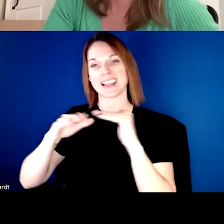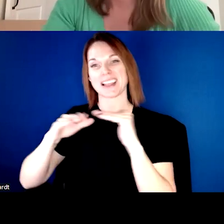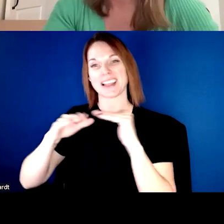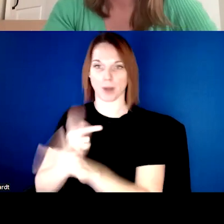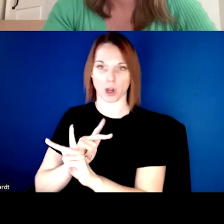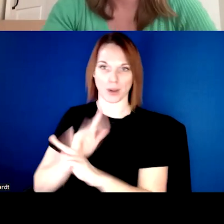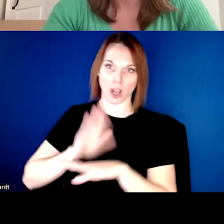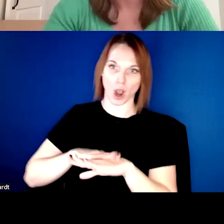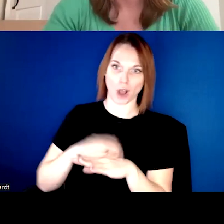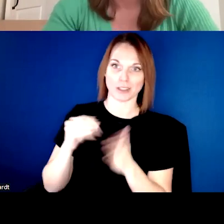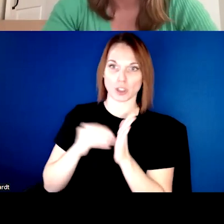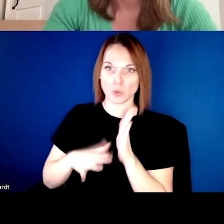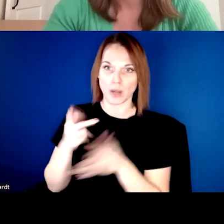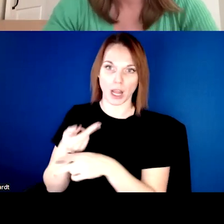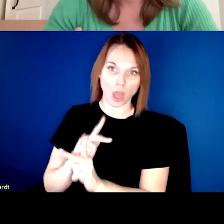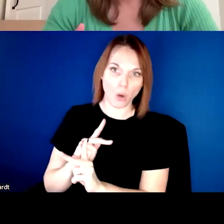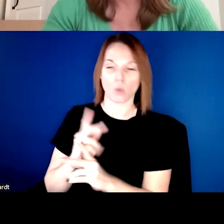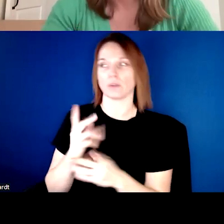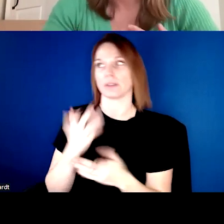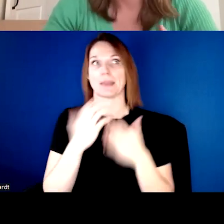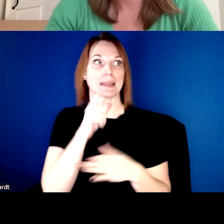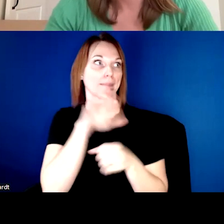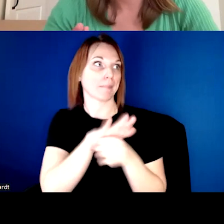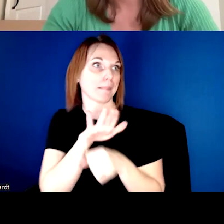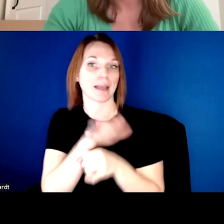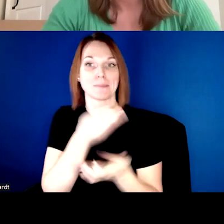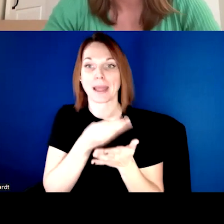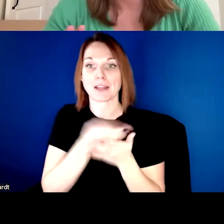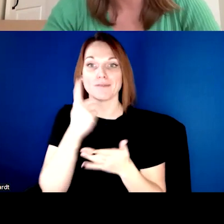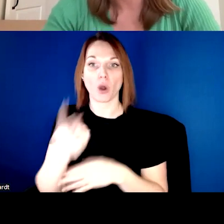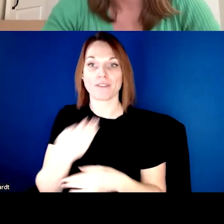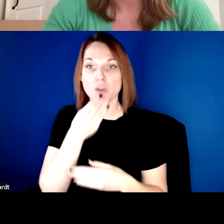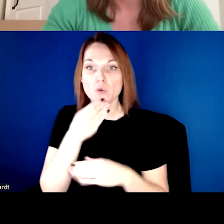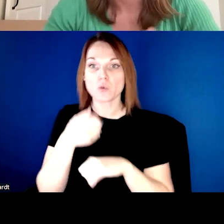they don't have enough money for food, transportation, lodging, other expenses,